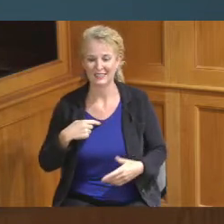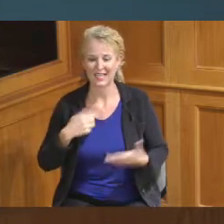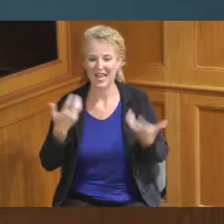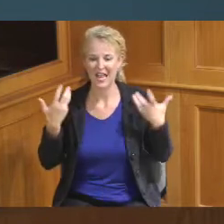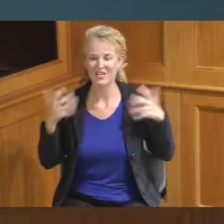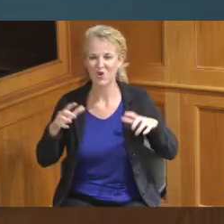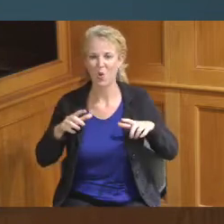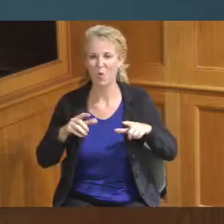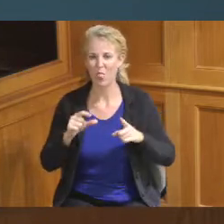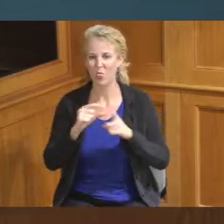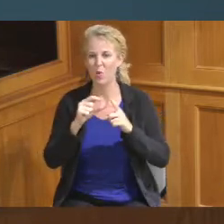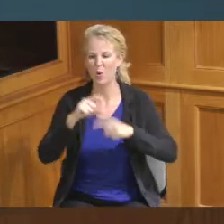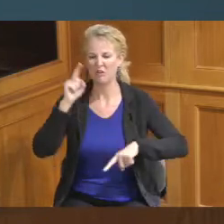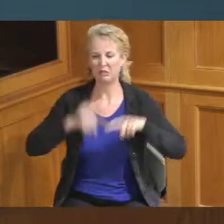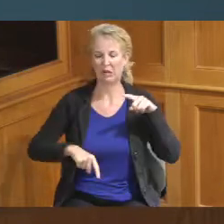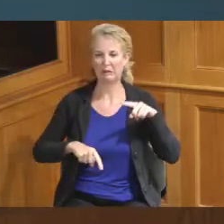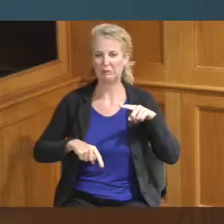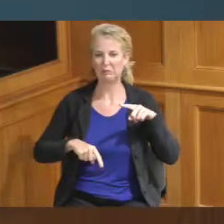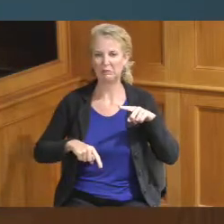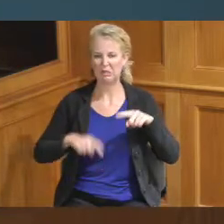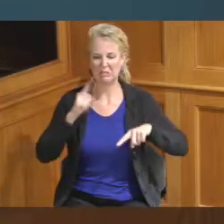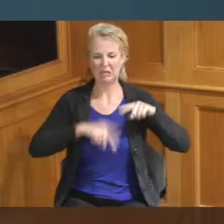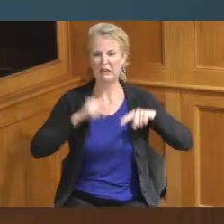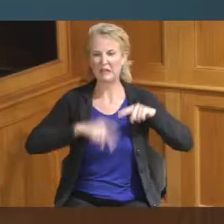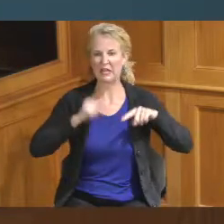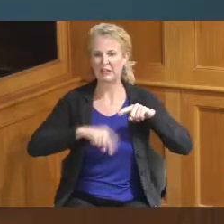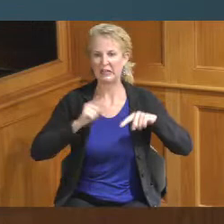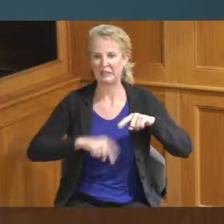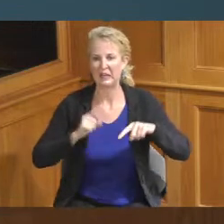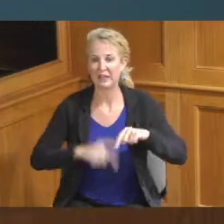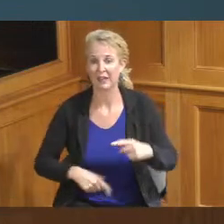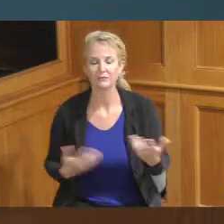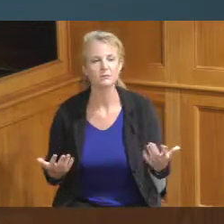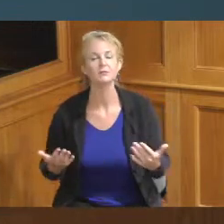I hate that we can't do this we can't do that and this can't be the give me something we can